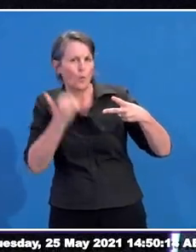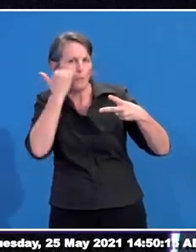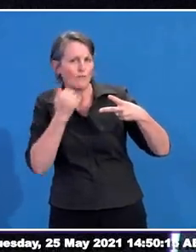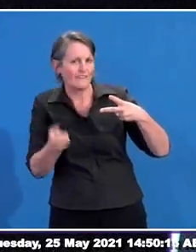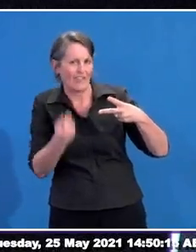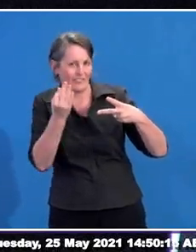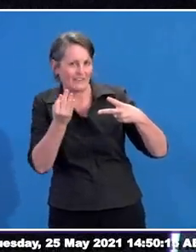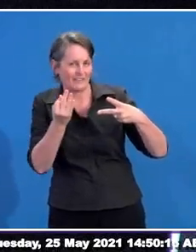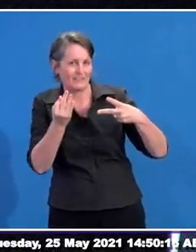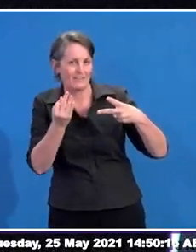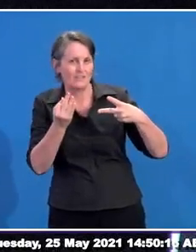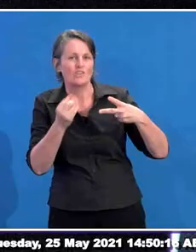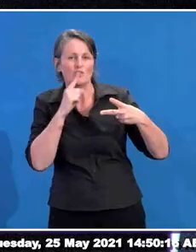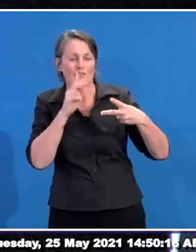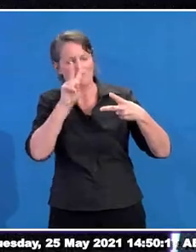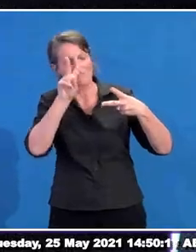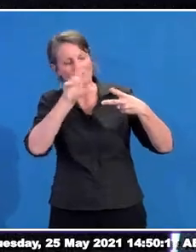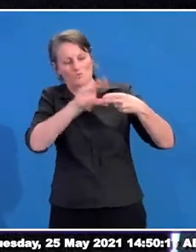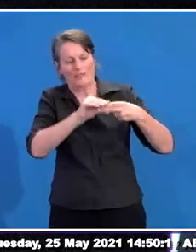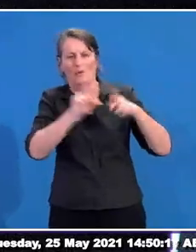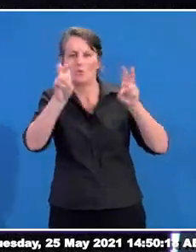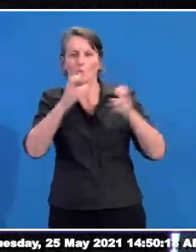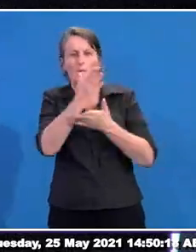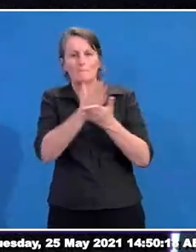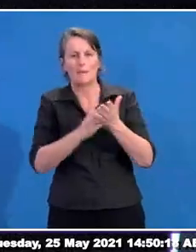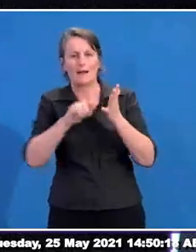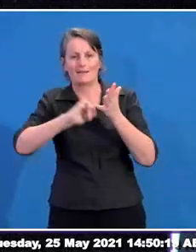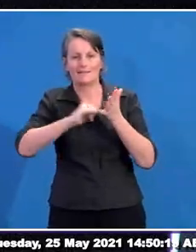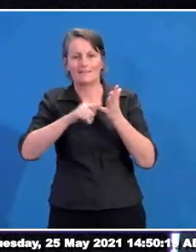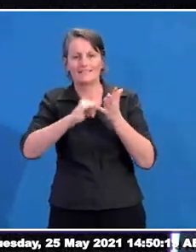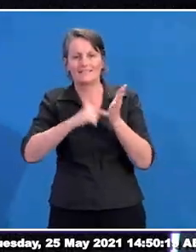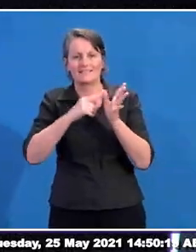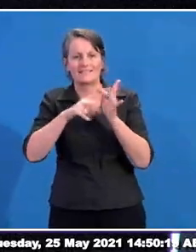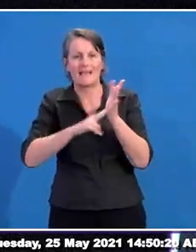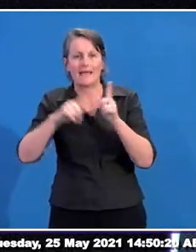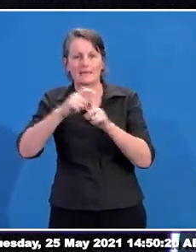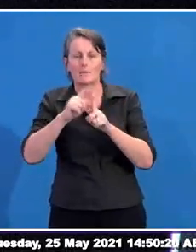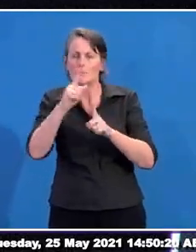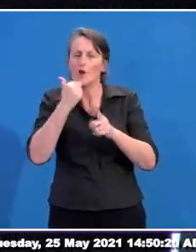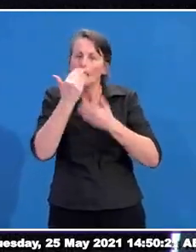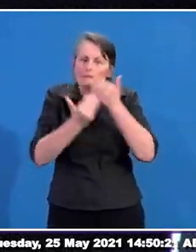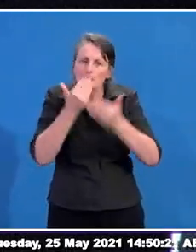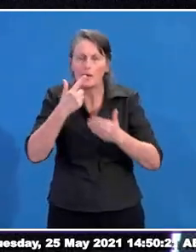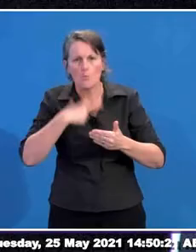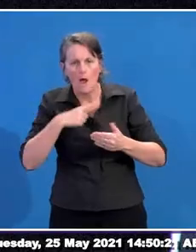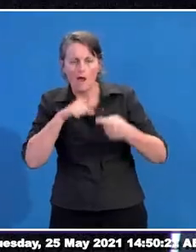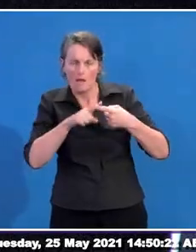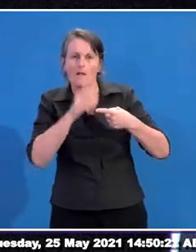So that would be a partially sustained, although it would then go into detail of which part was sustained and which wasn't.